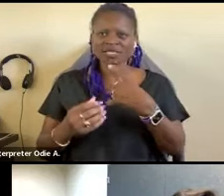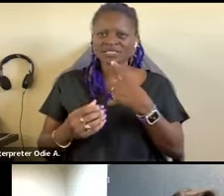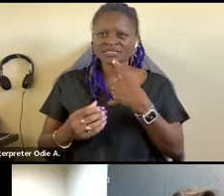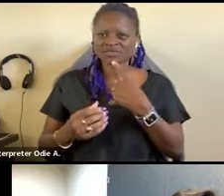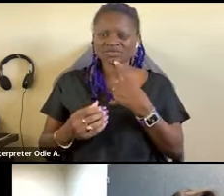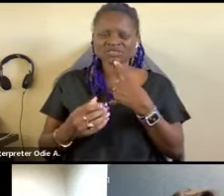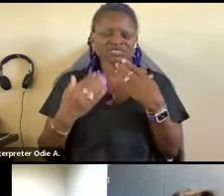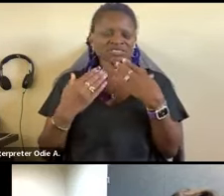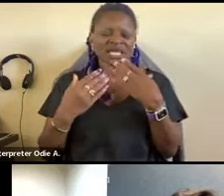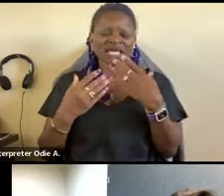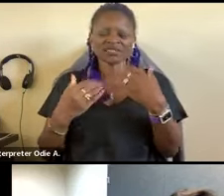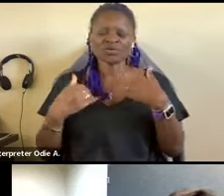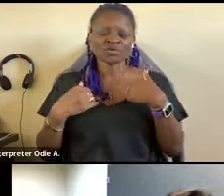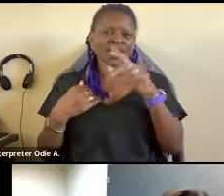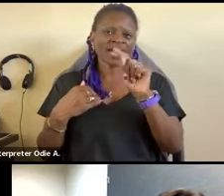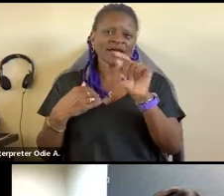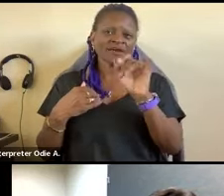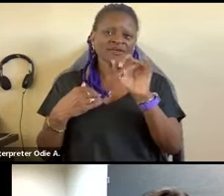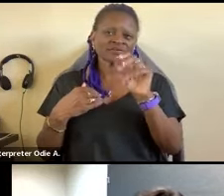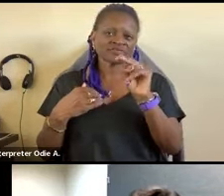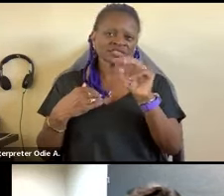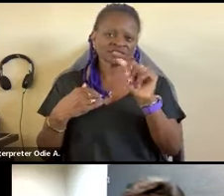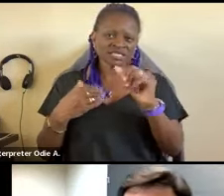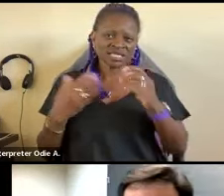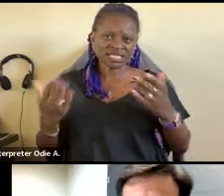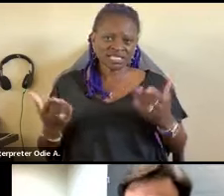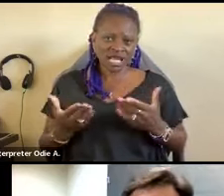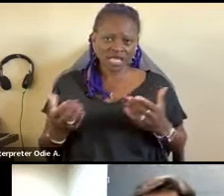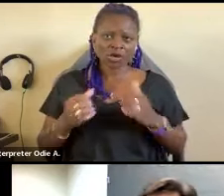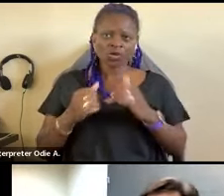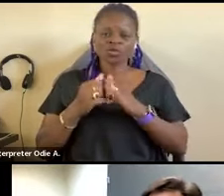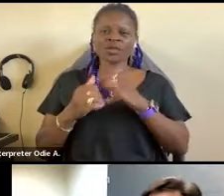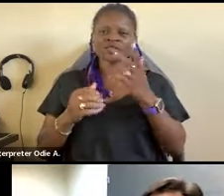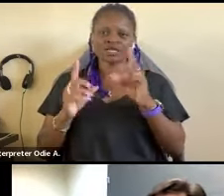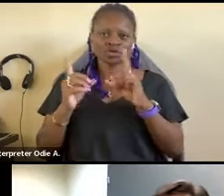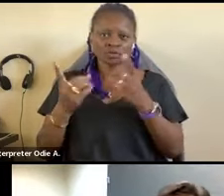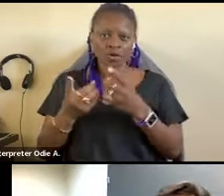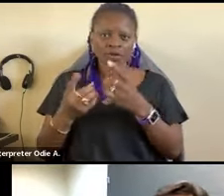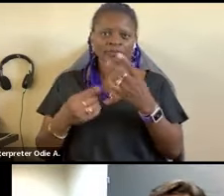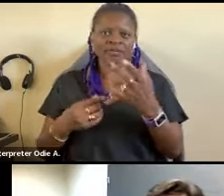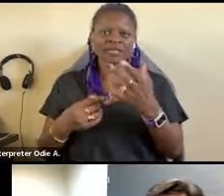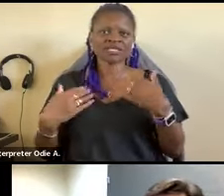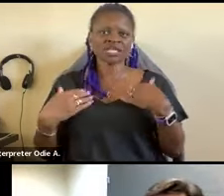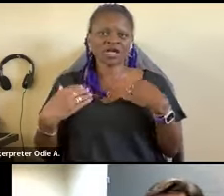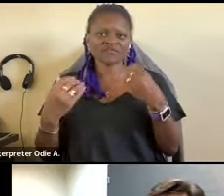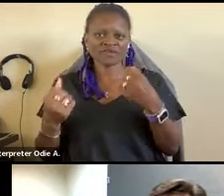Tina Rivera, Director of the Department of Health Services, and Dr. Gabriel Kaplan, director of the Public